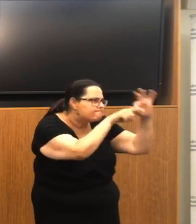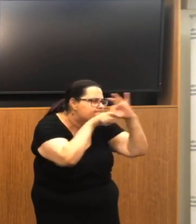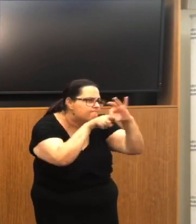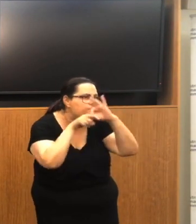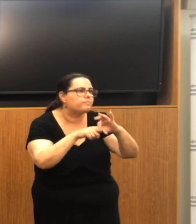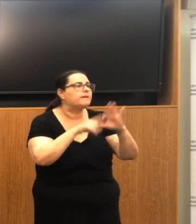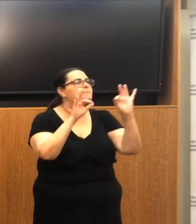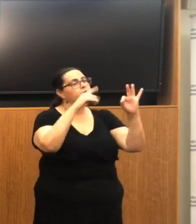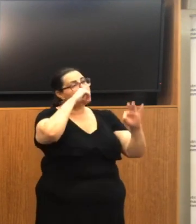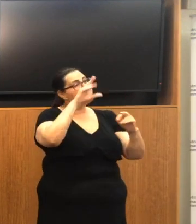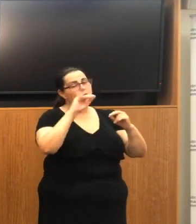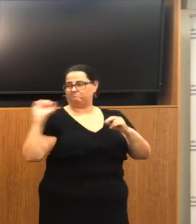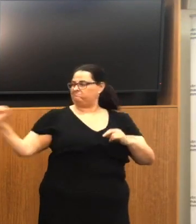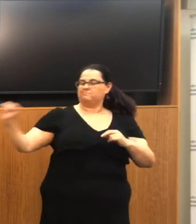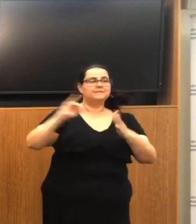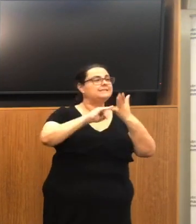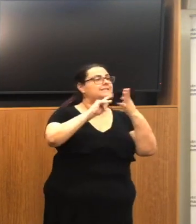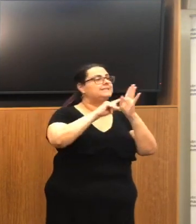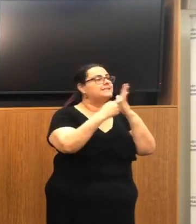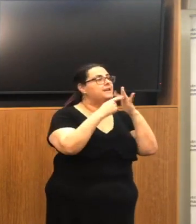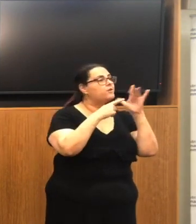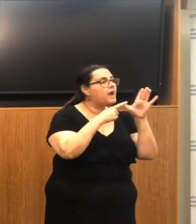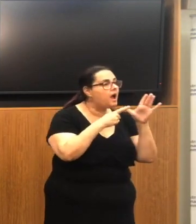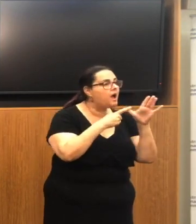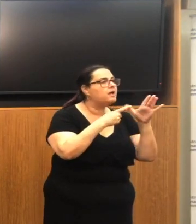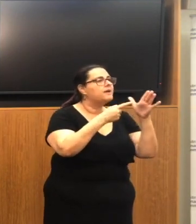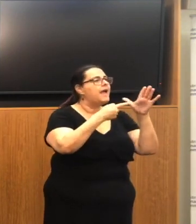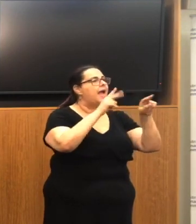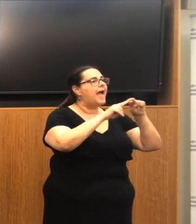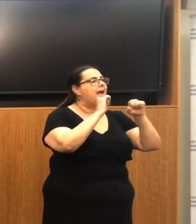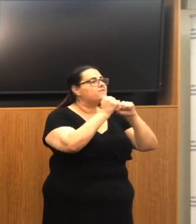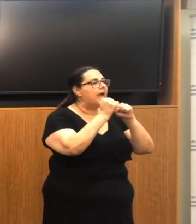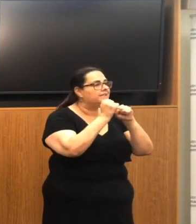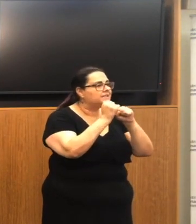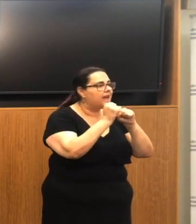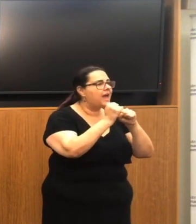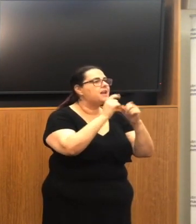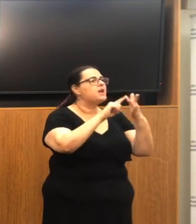from Syria, from Iraq, from Afghanistan, and we were looking